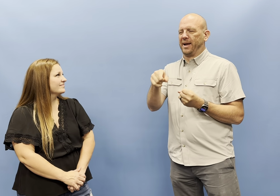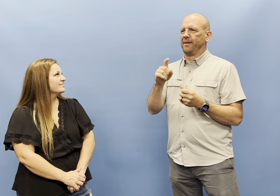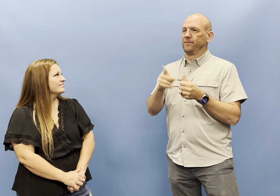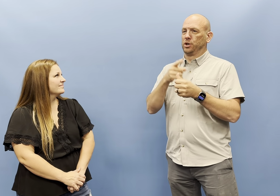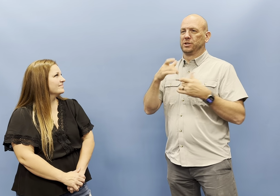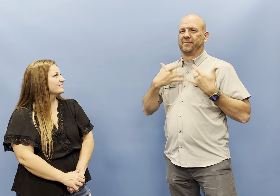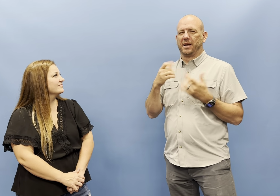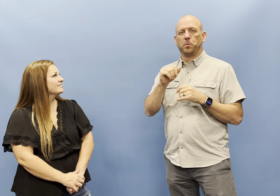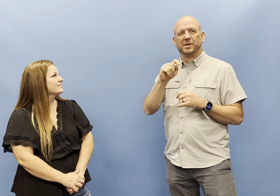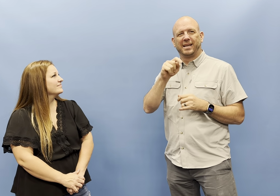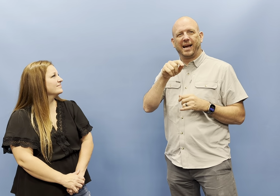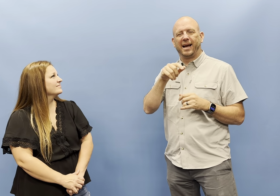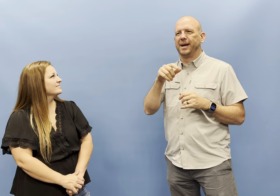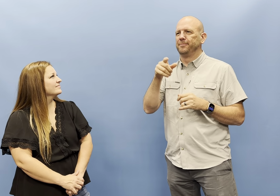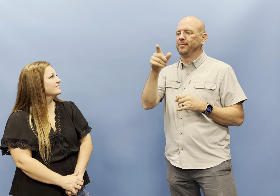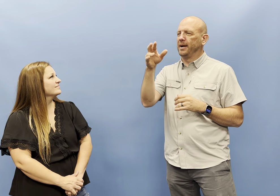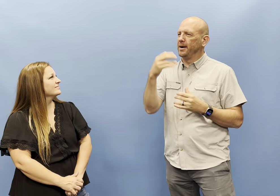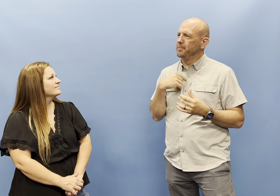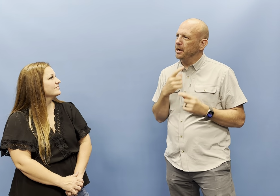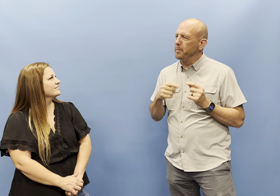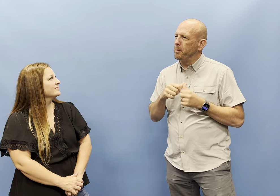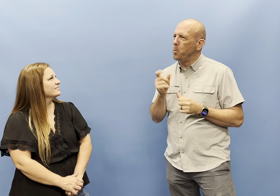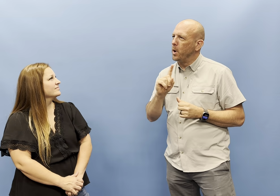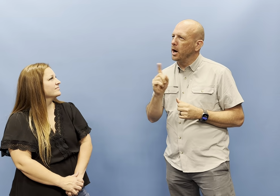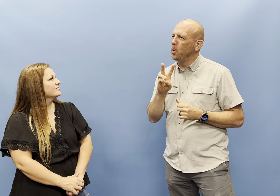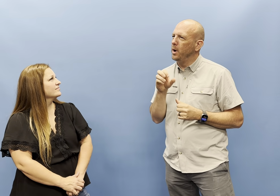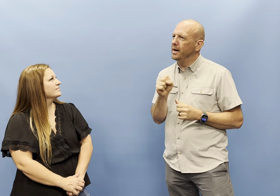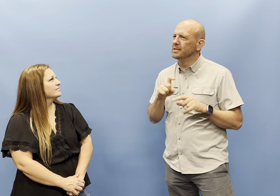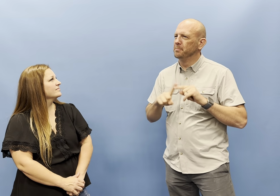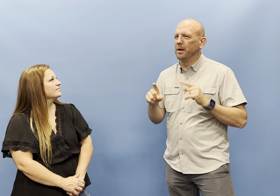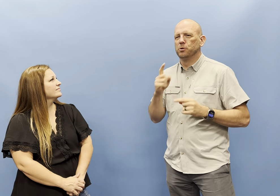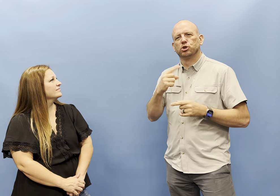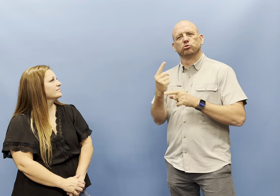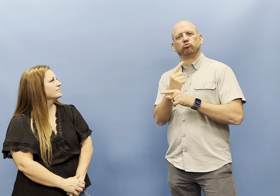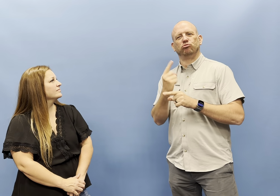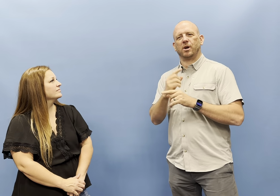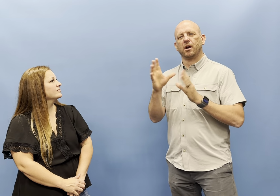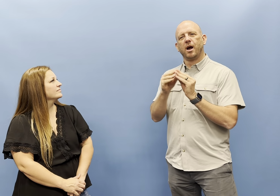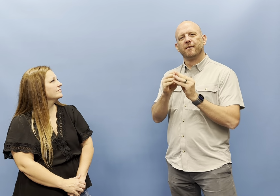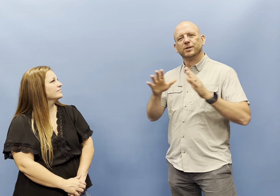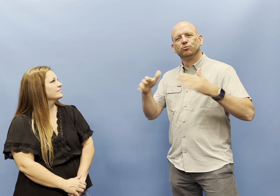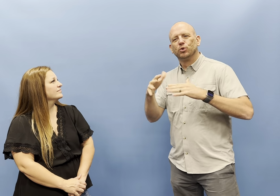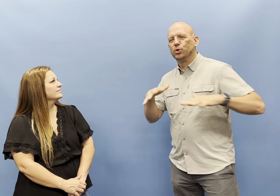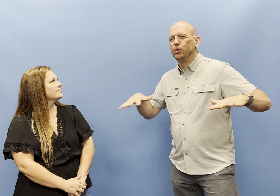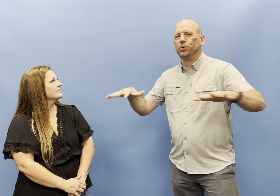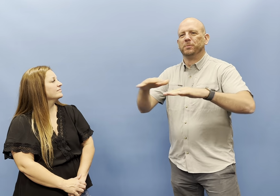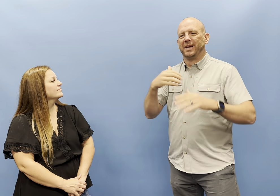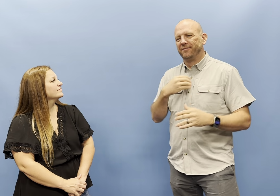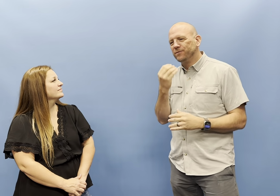The first event I went to was, I don't remember where it was but it was in a regular conference room.